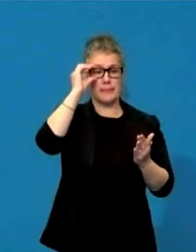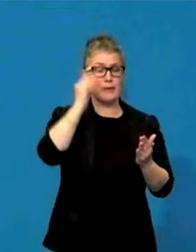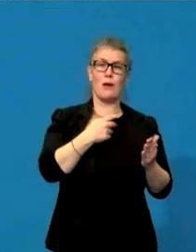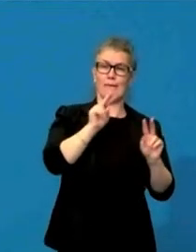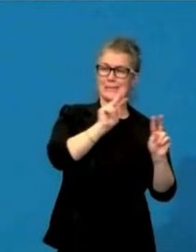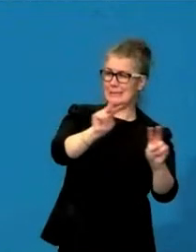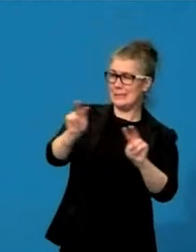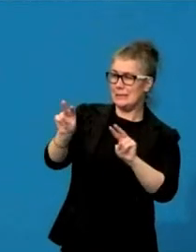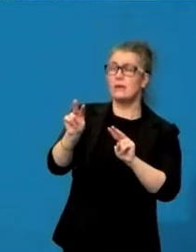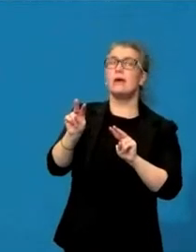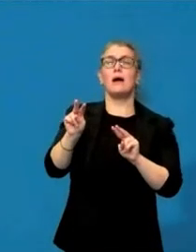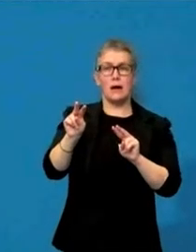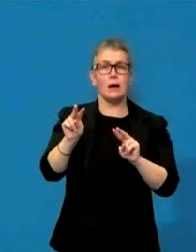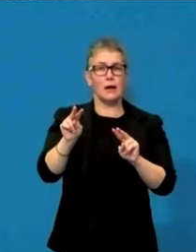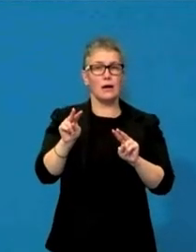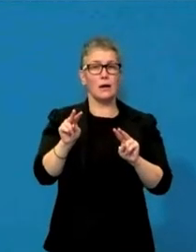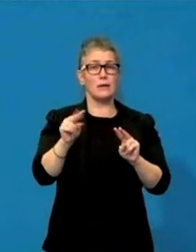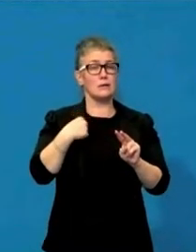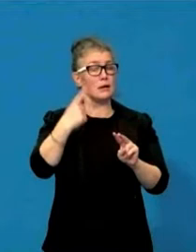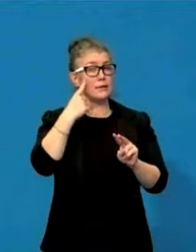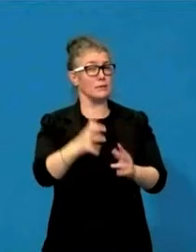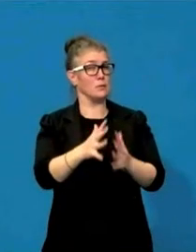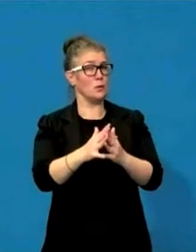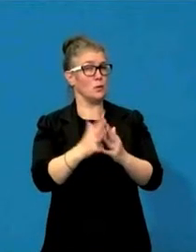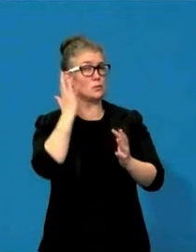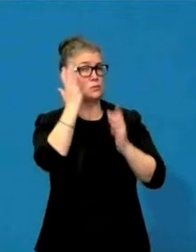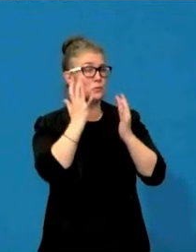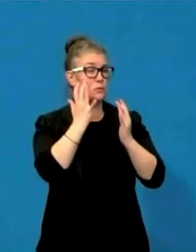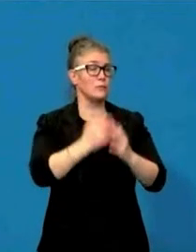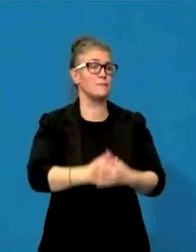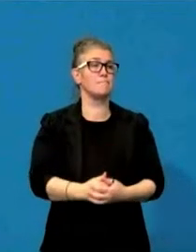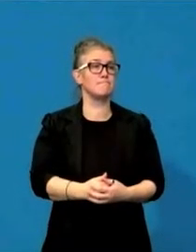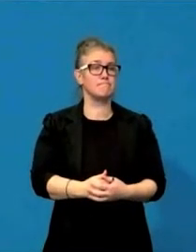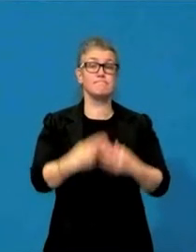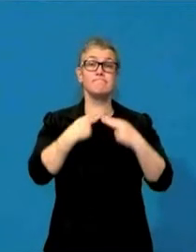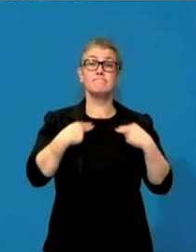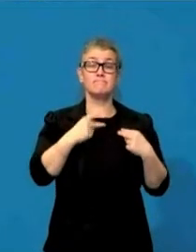being rolled out here. MR GRIFFIN: And your experience, Marmingee, has been - I